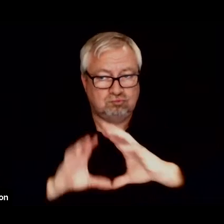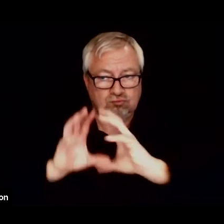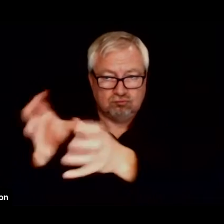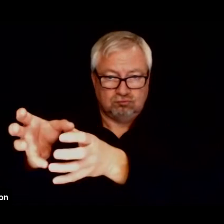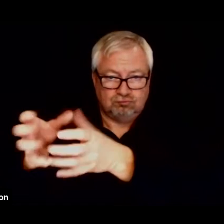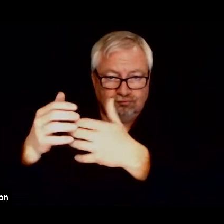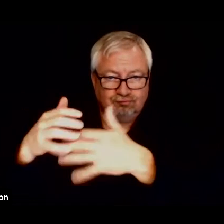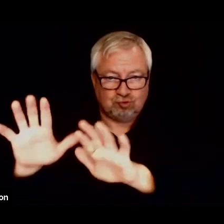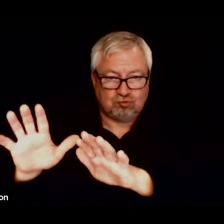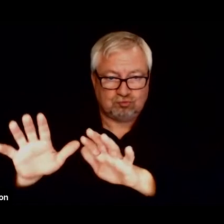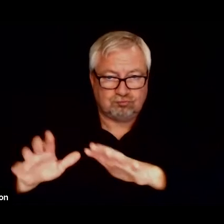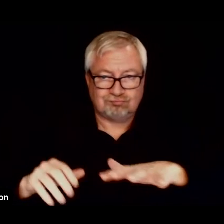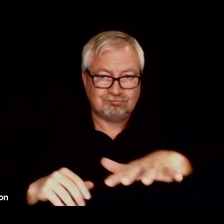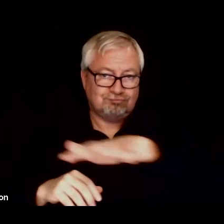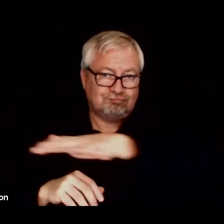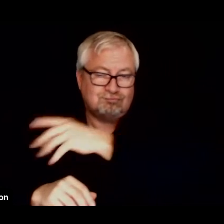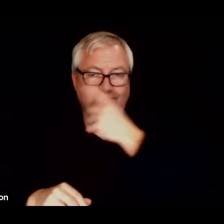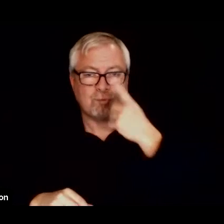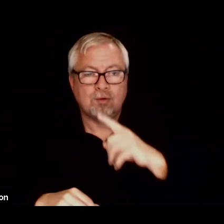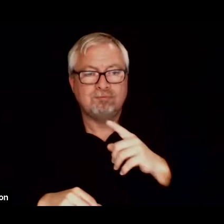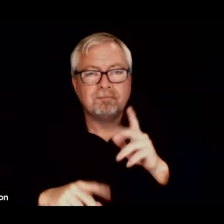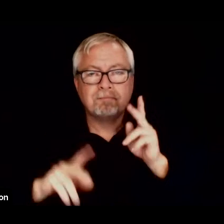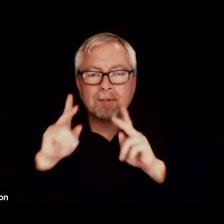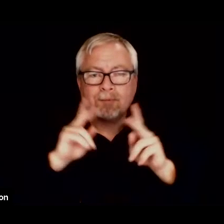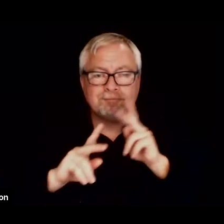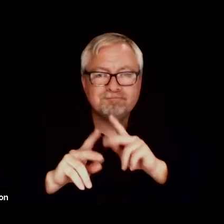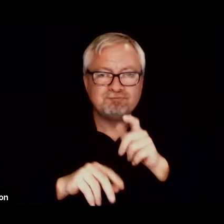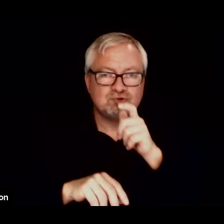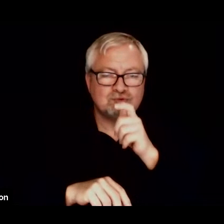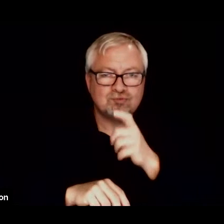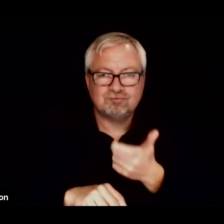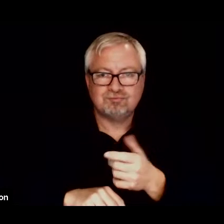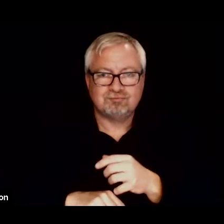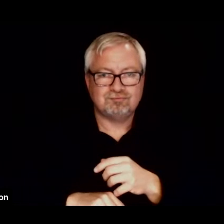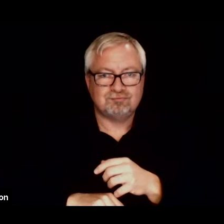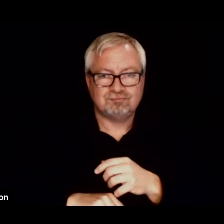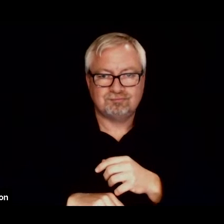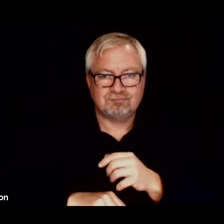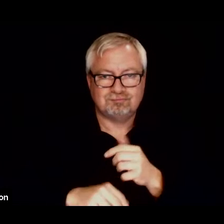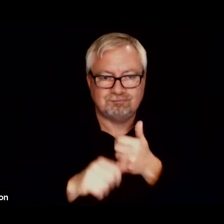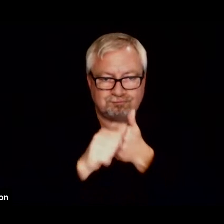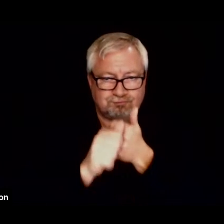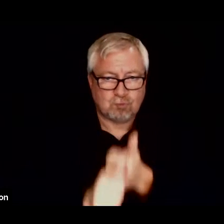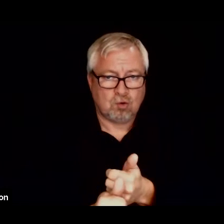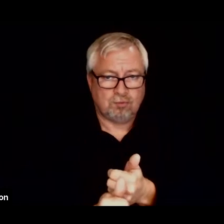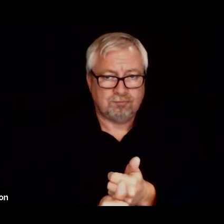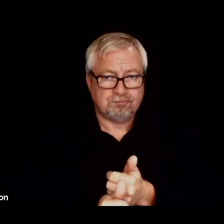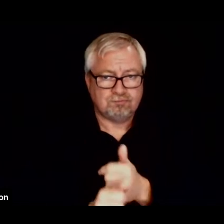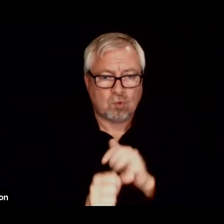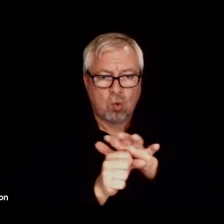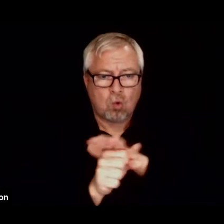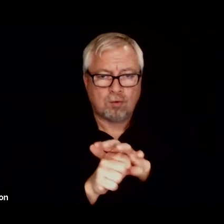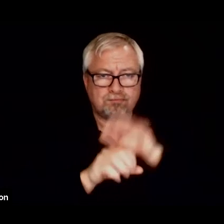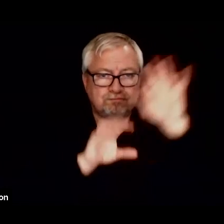a pro-rata allocation so strictly based on we've got 100 health care workers in our region